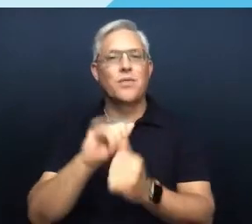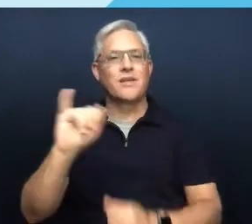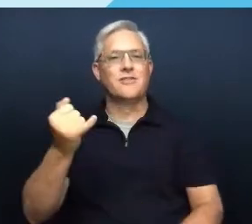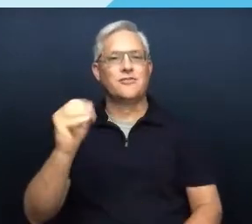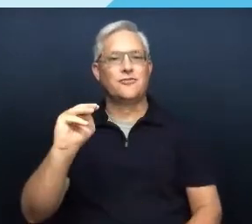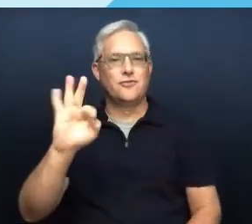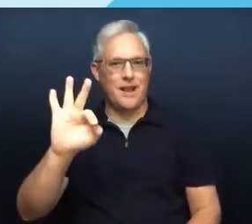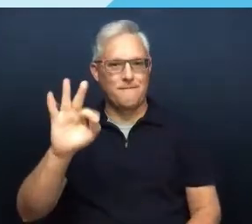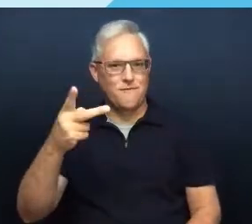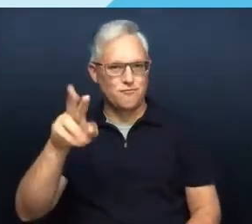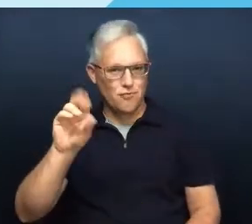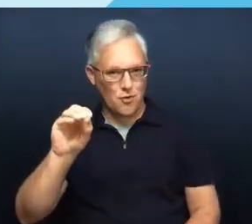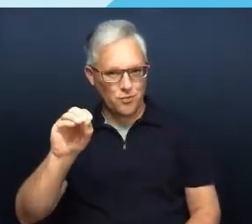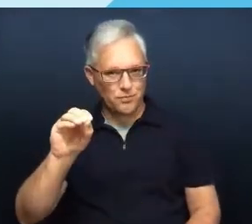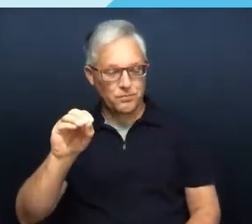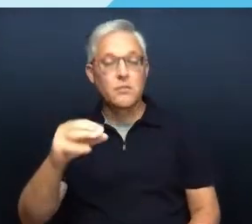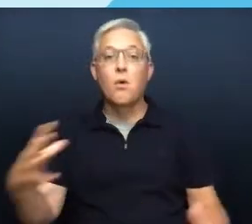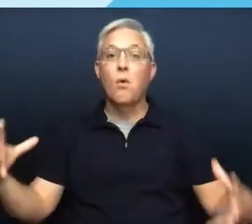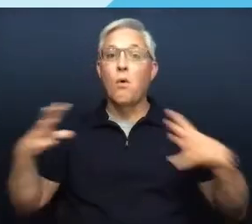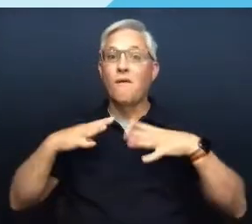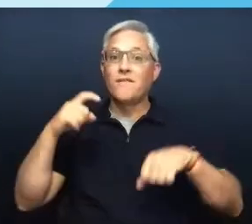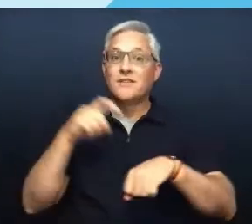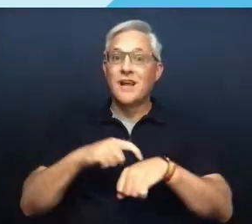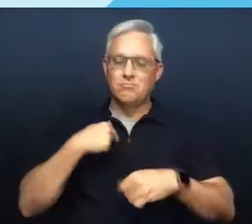wife and my family hiking,